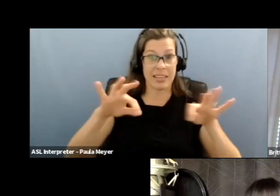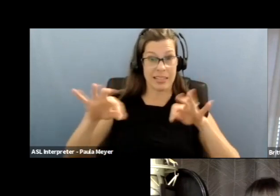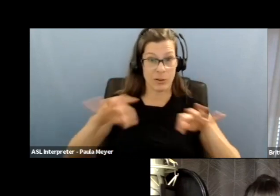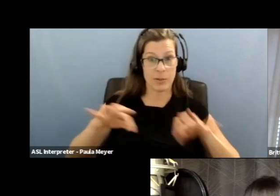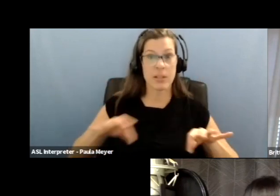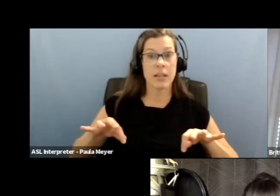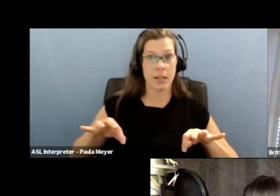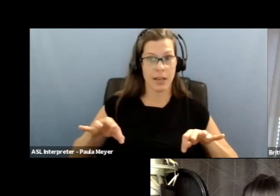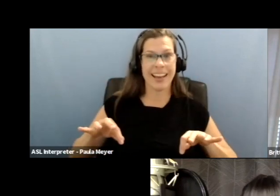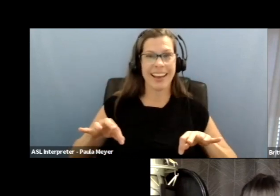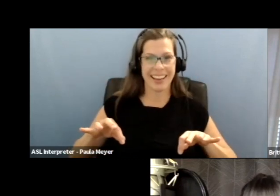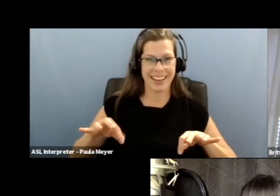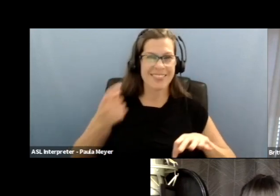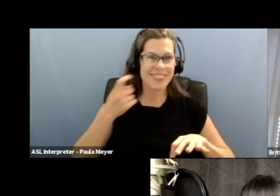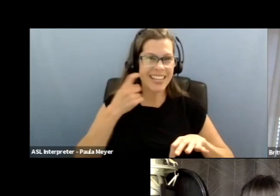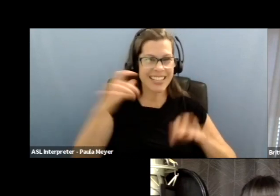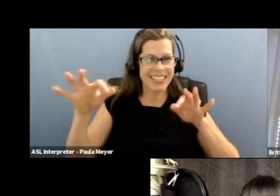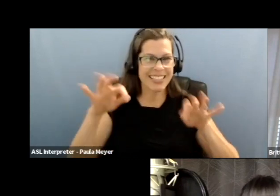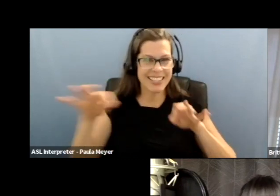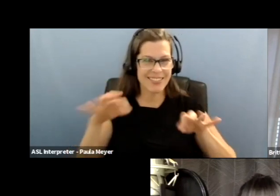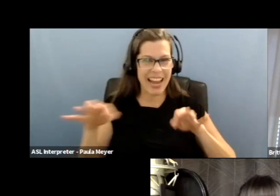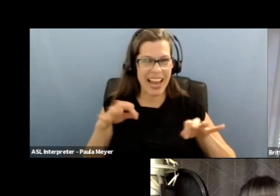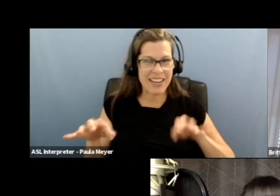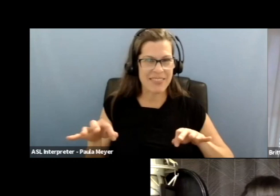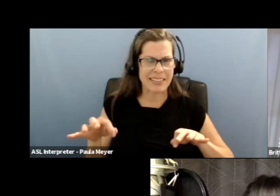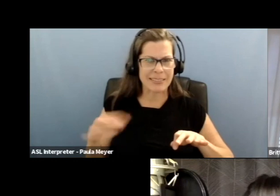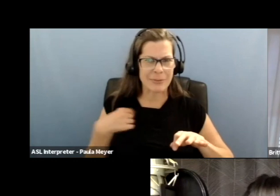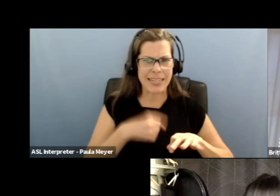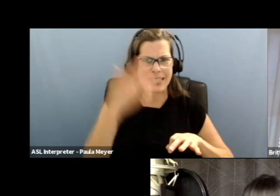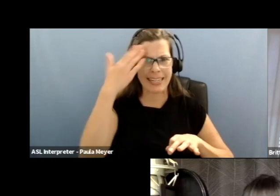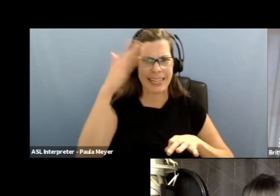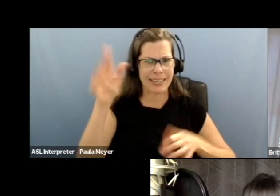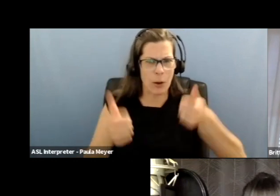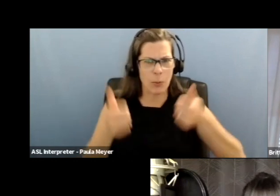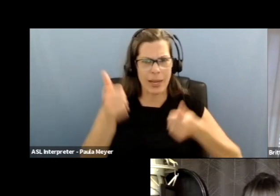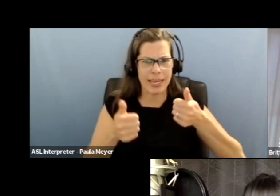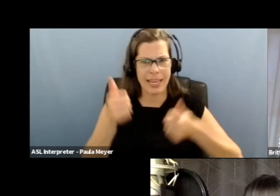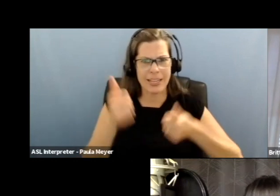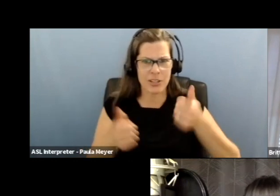I was recently describing something where we just weren't sure and it was live extemporaneous